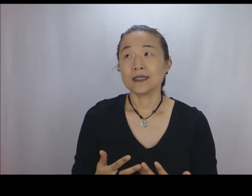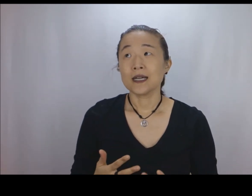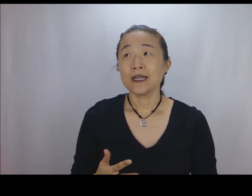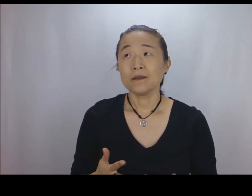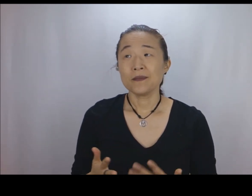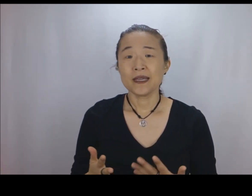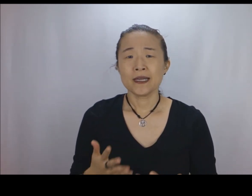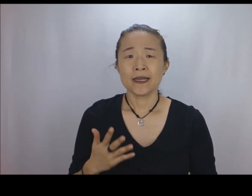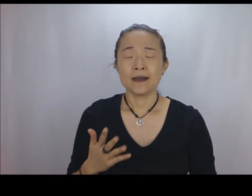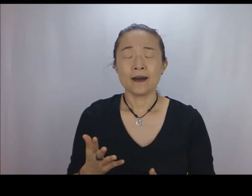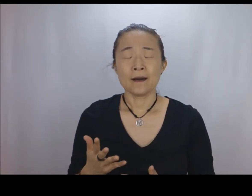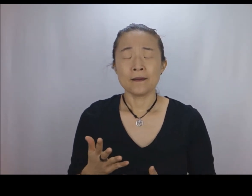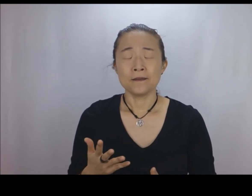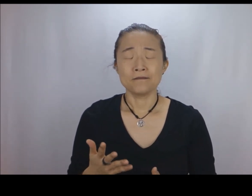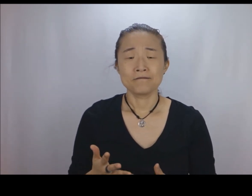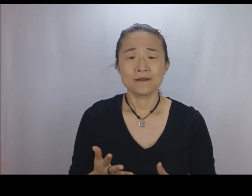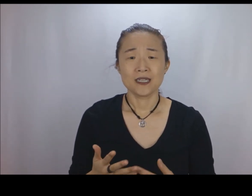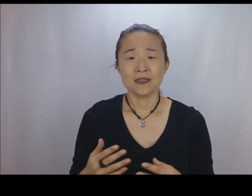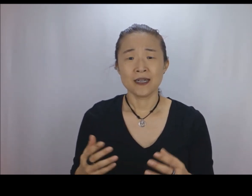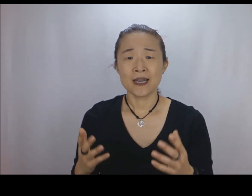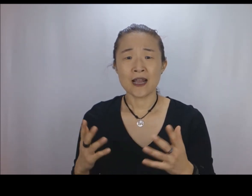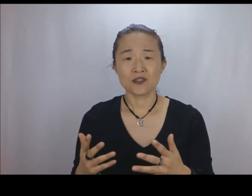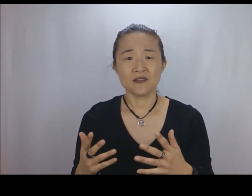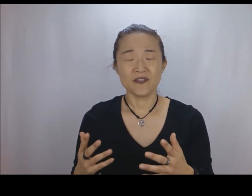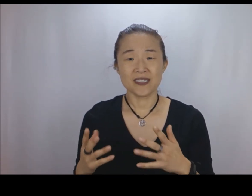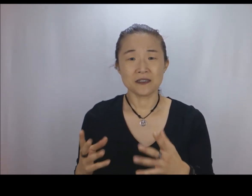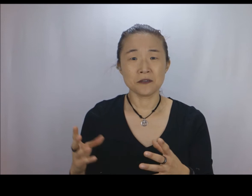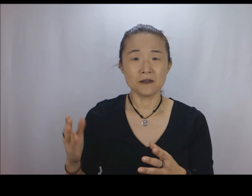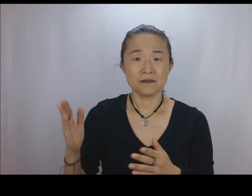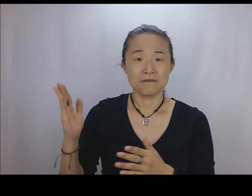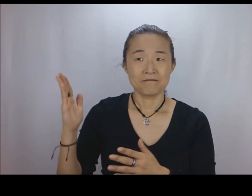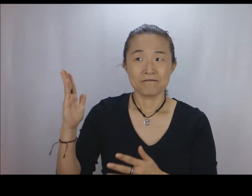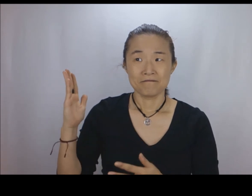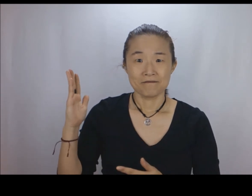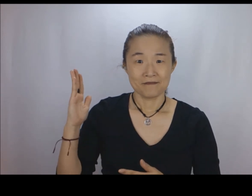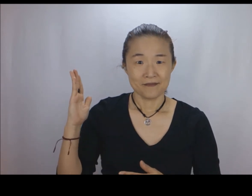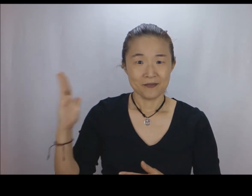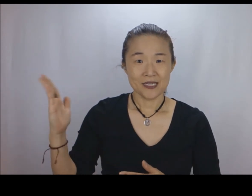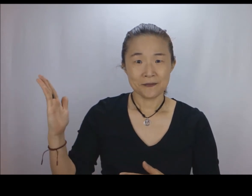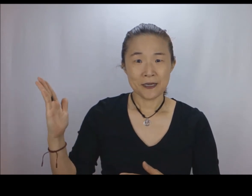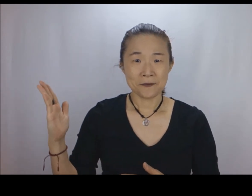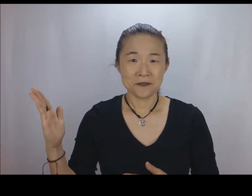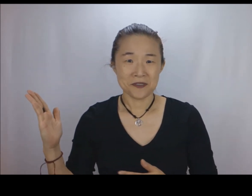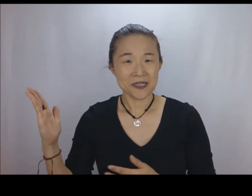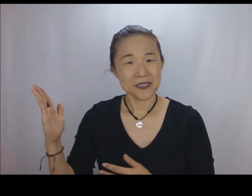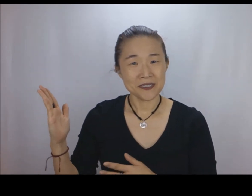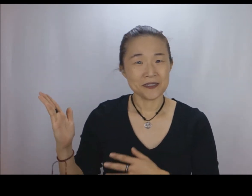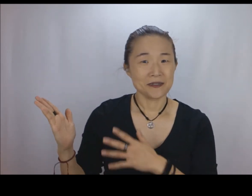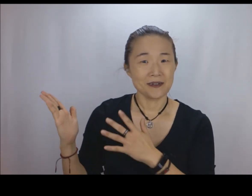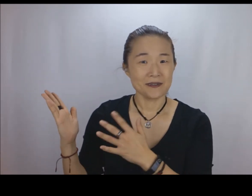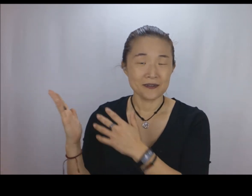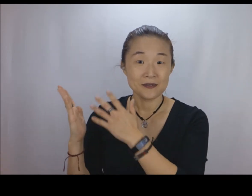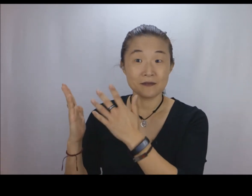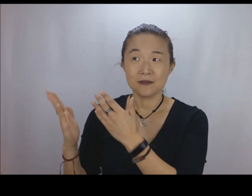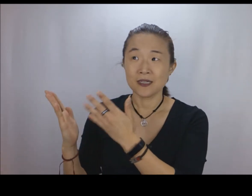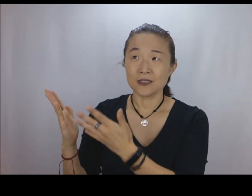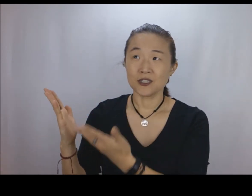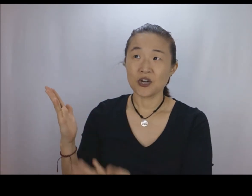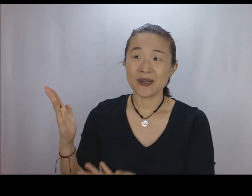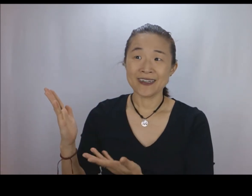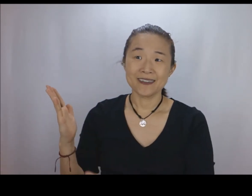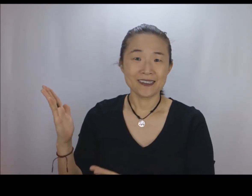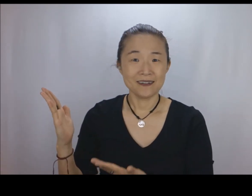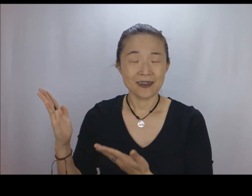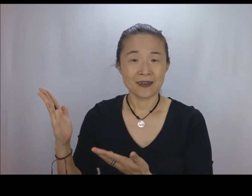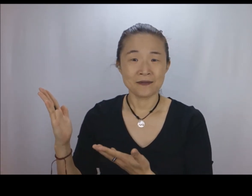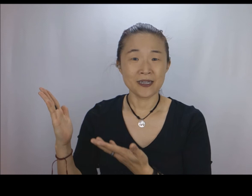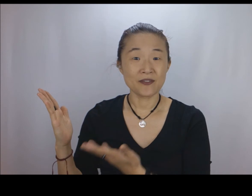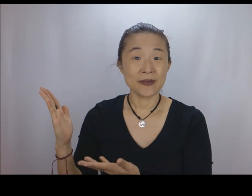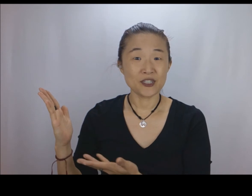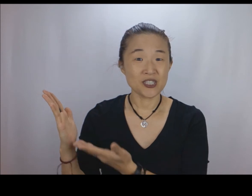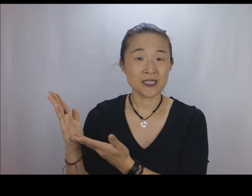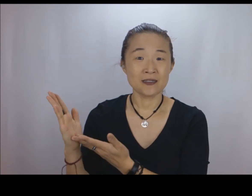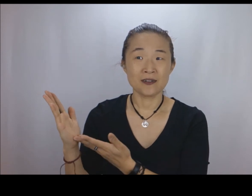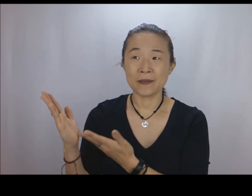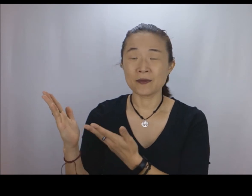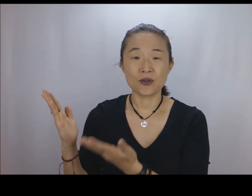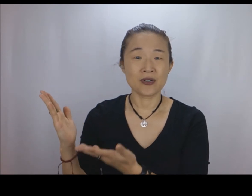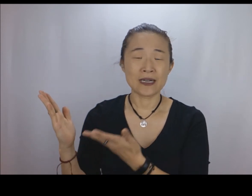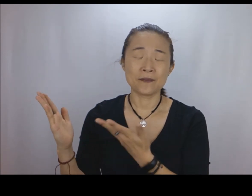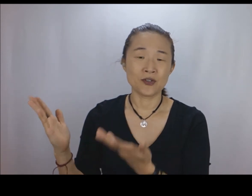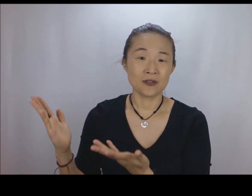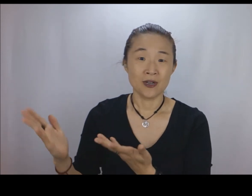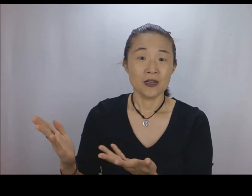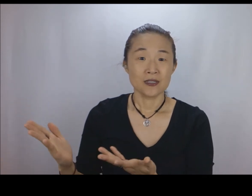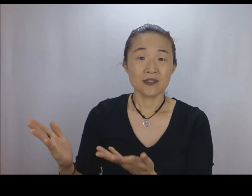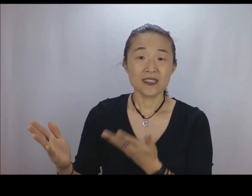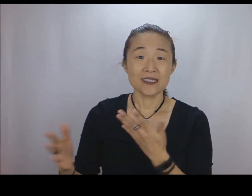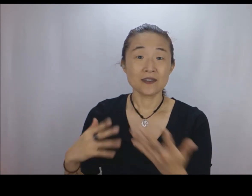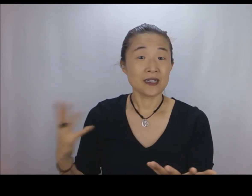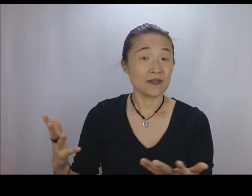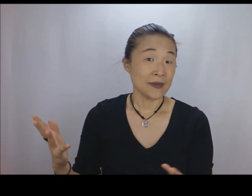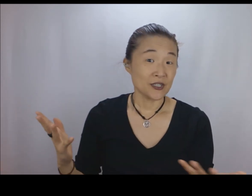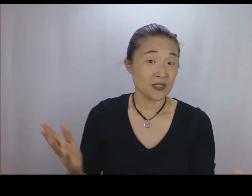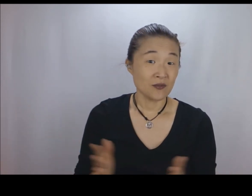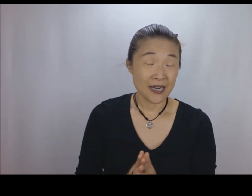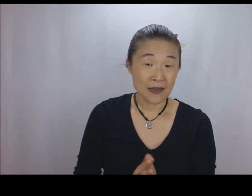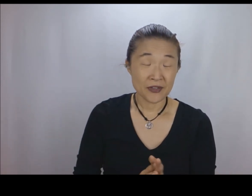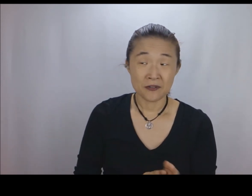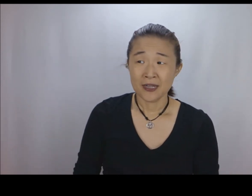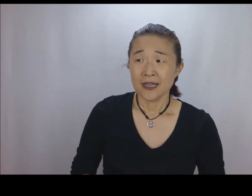Now sign meaning an actual physical piece of paper that is showing information about a program, or services, or information, or what have you.